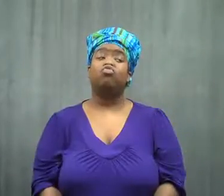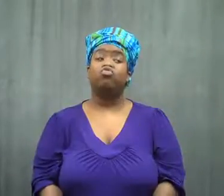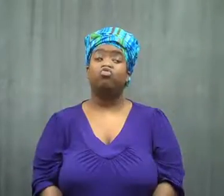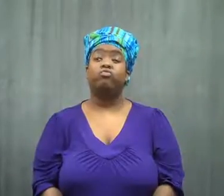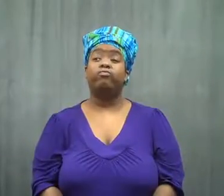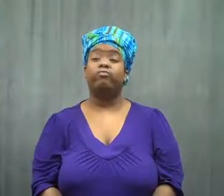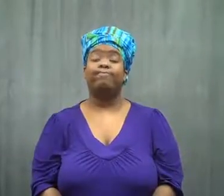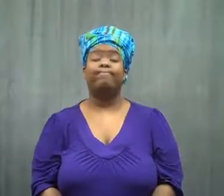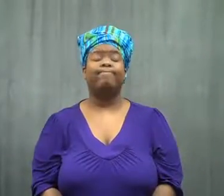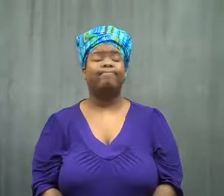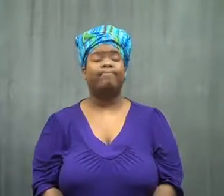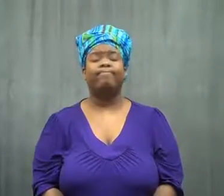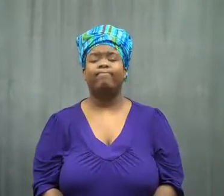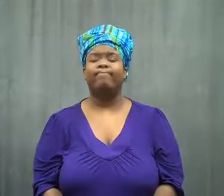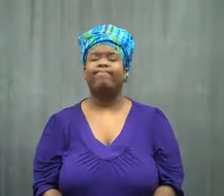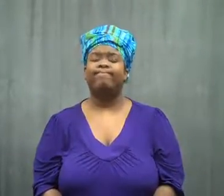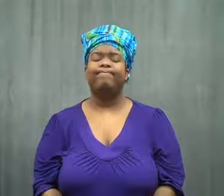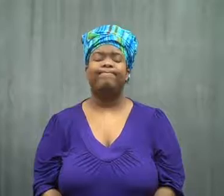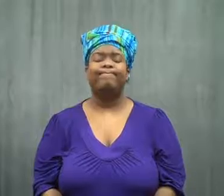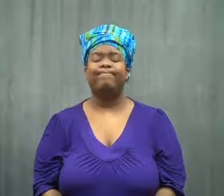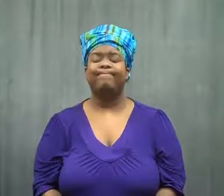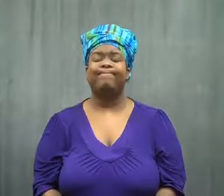I just sat, and then it happened!